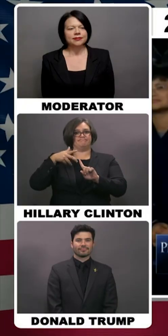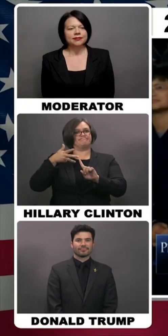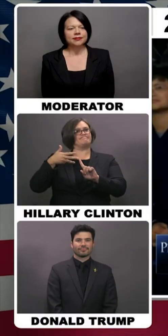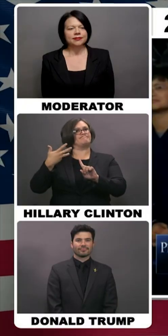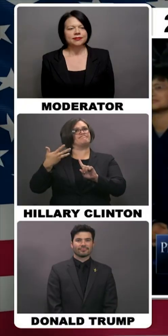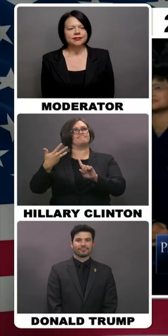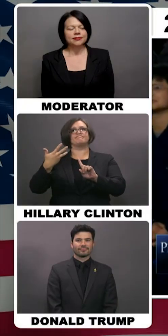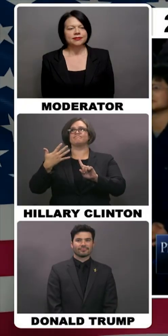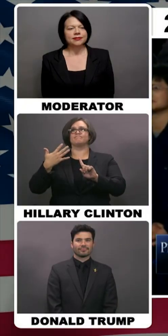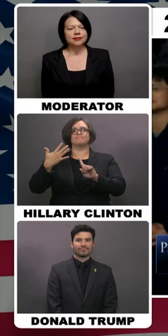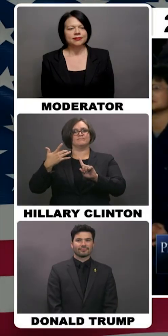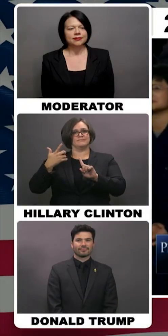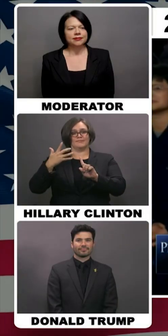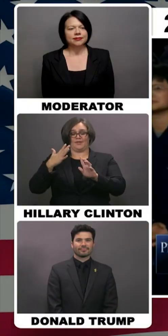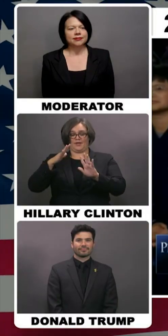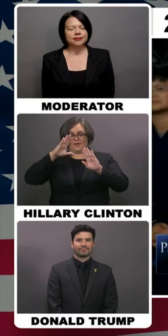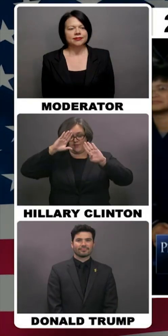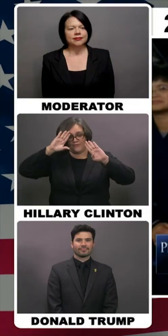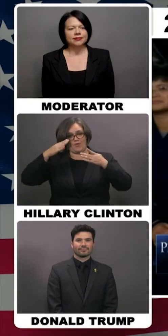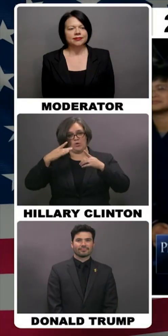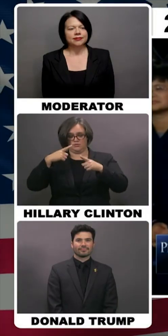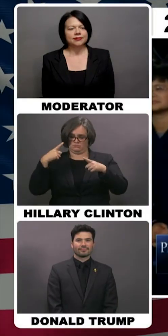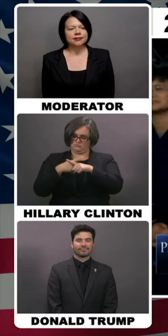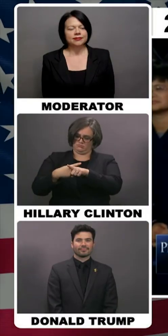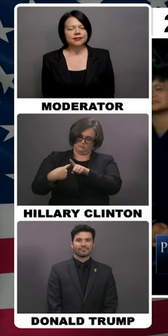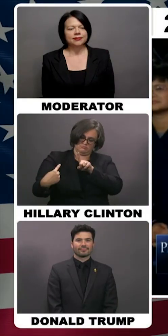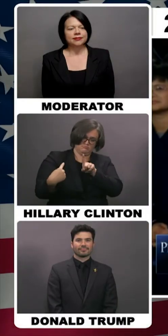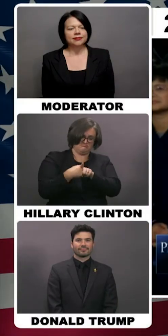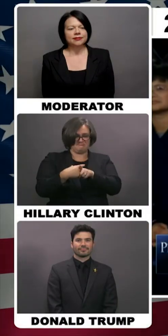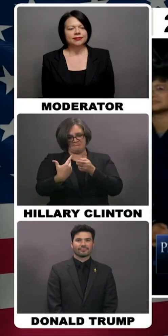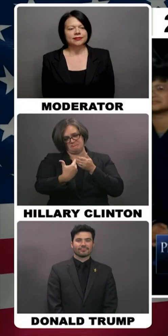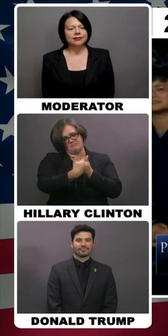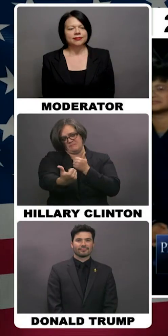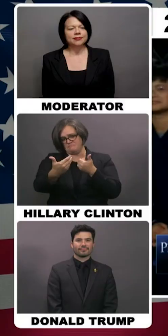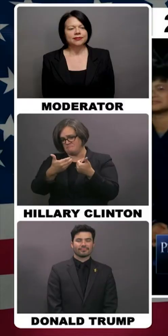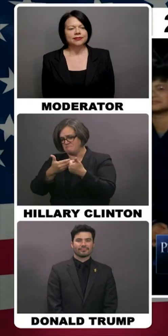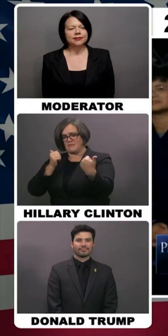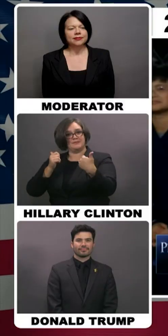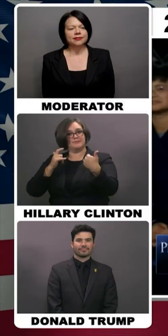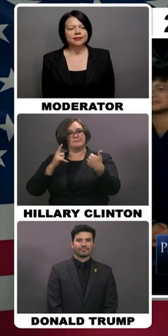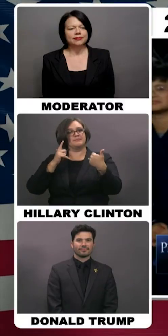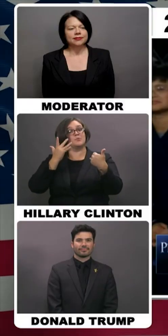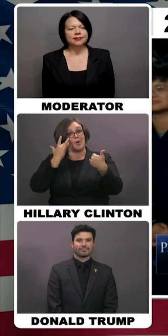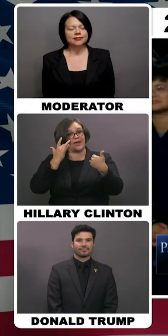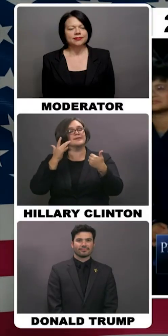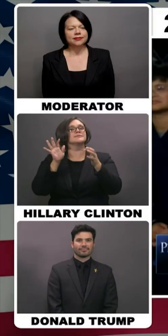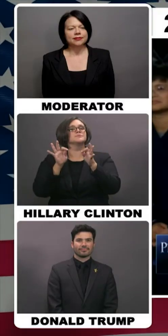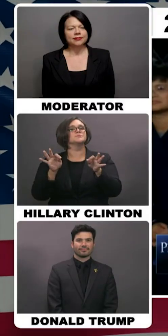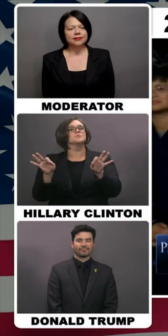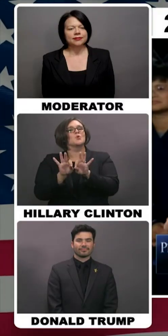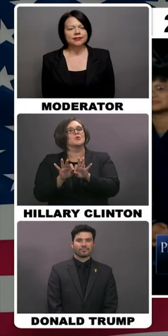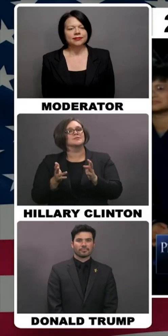so conflict oriented, so intense, uh, because there's a lot at stake. This is not an ordinary time